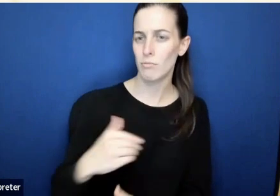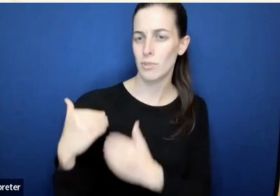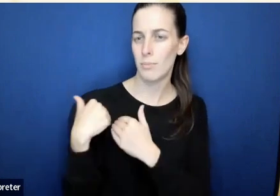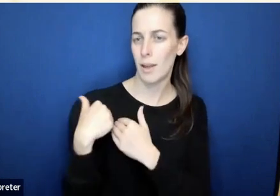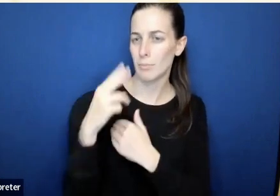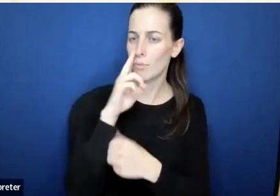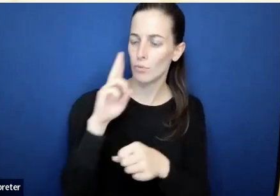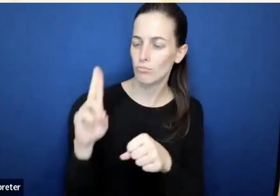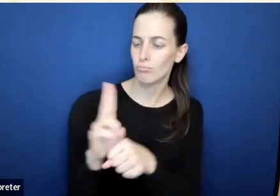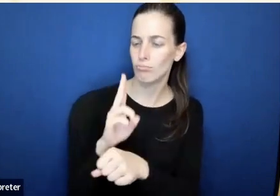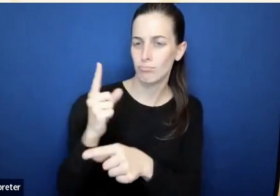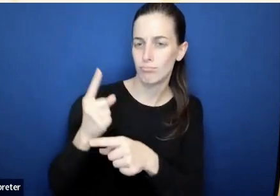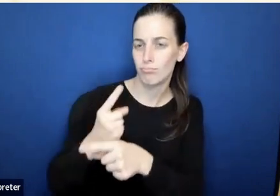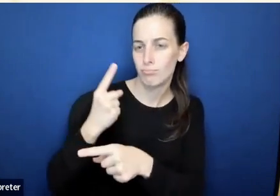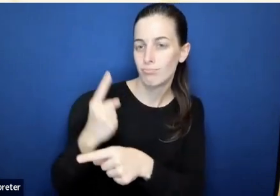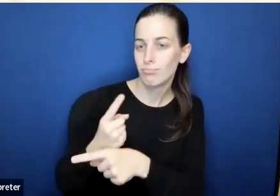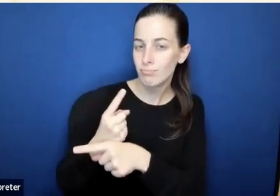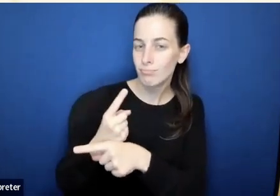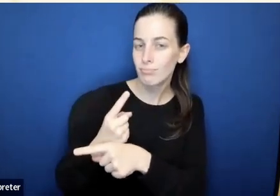because misuse of ARIA creates more harm than good.